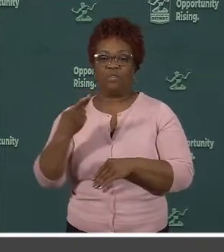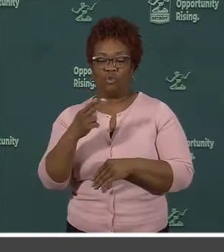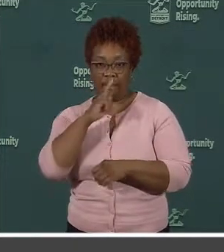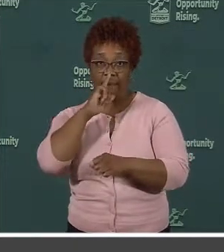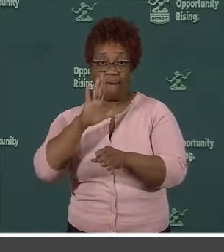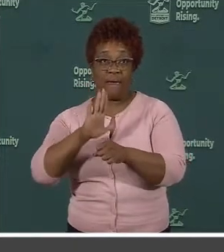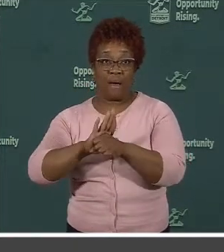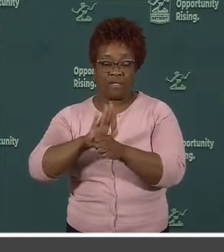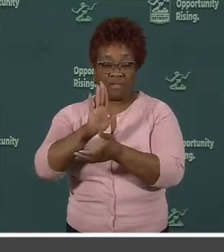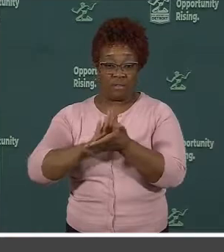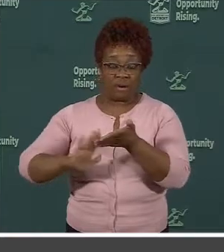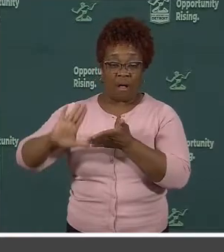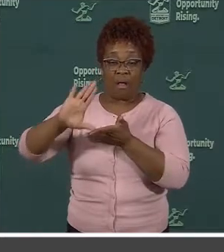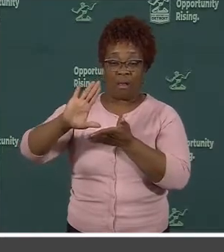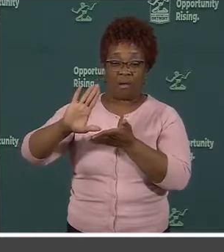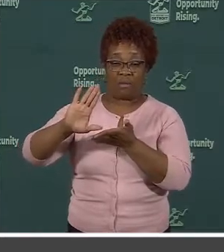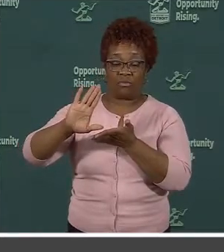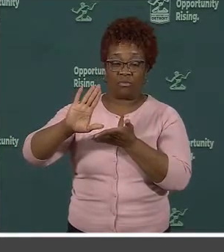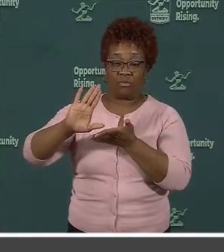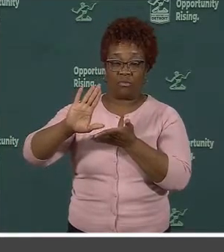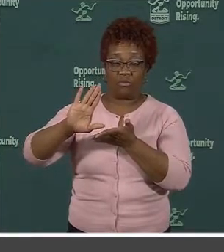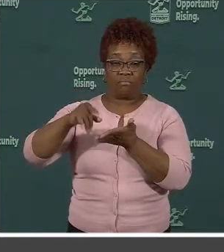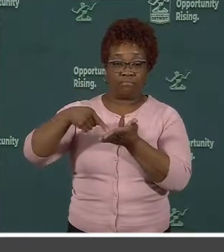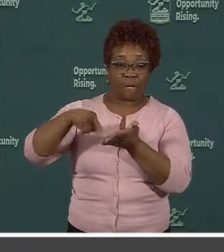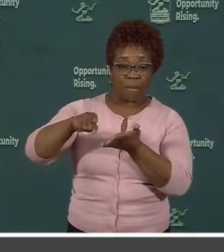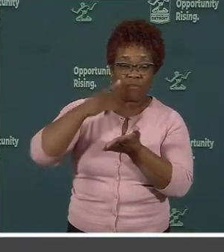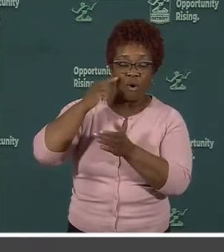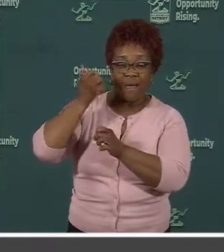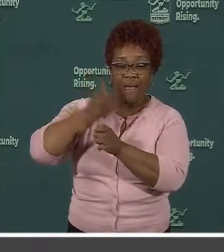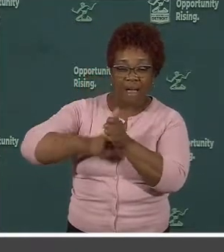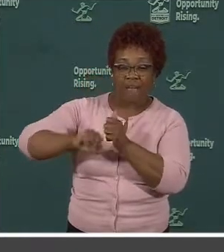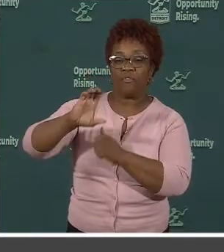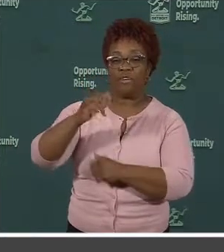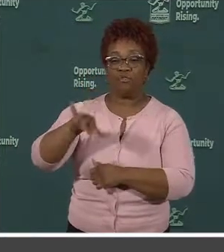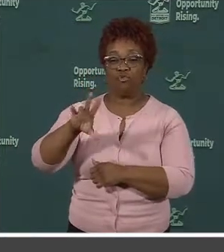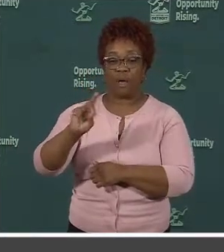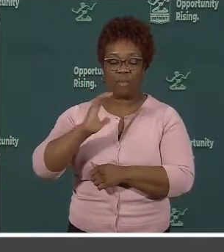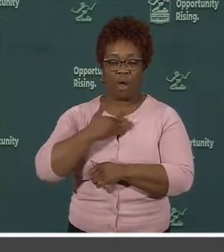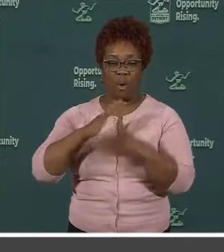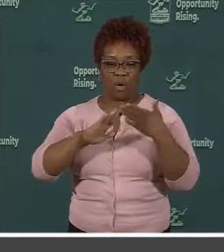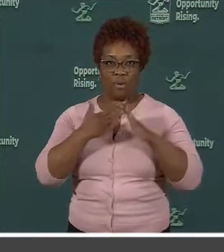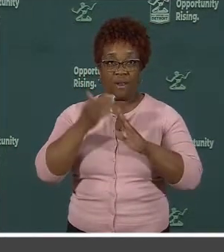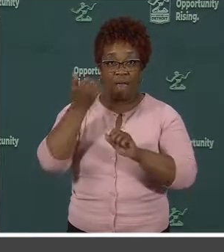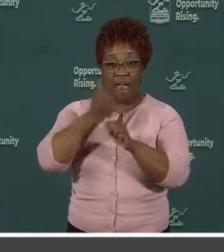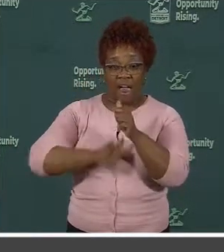EVERY CHILD IN OUR COMMUNITY EVERY DETROIT TO GRADUATE FROM DETROIT HIGH SCHOOL CAN GET A